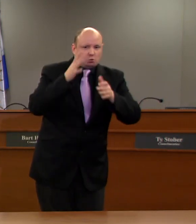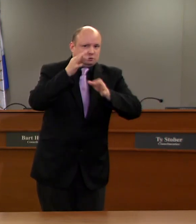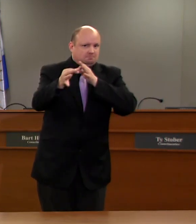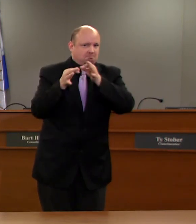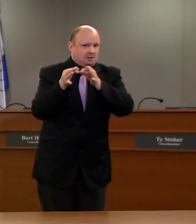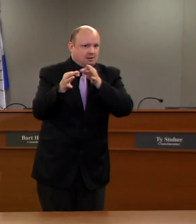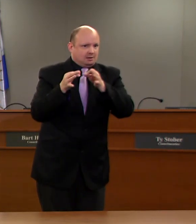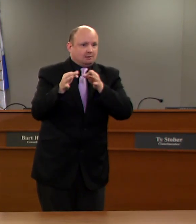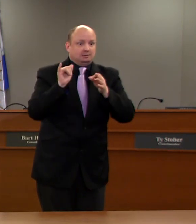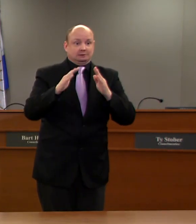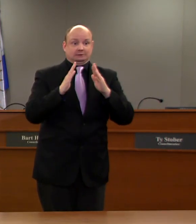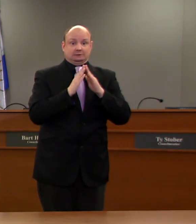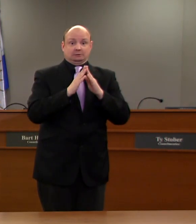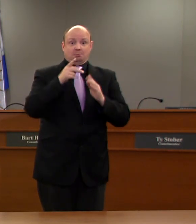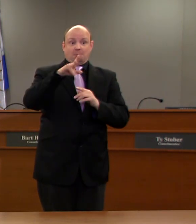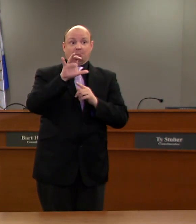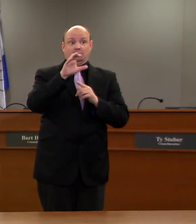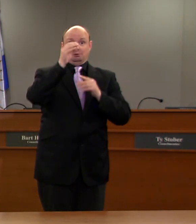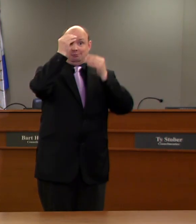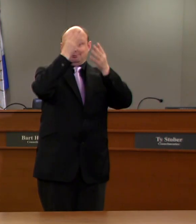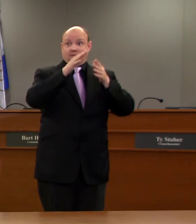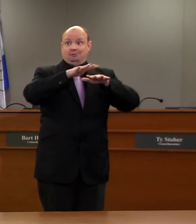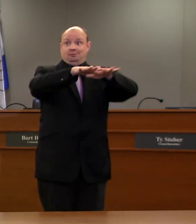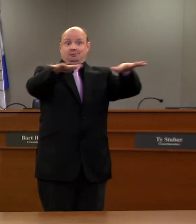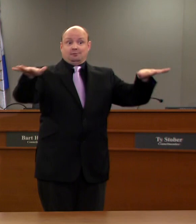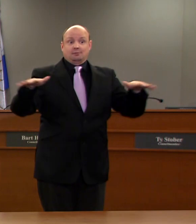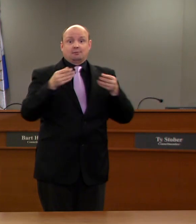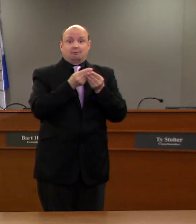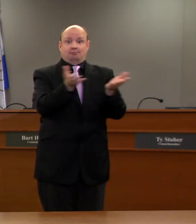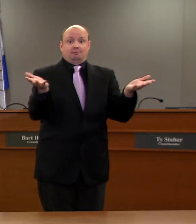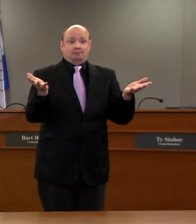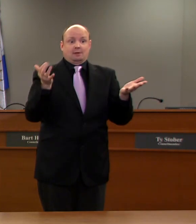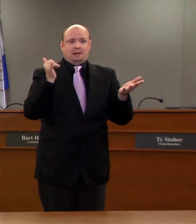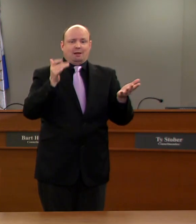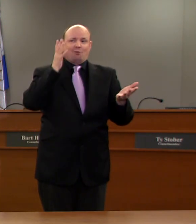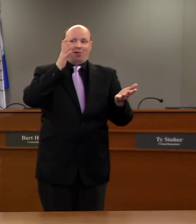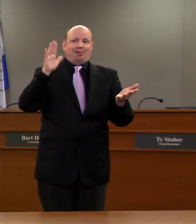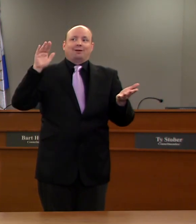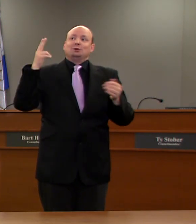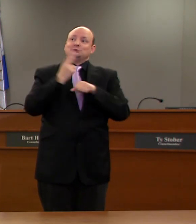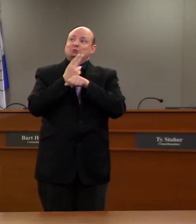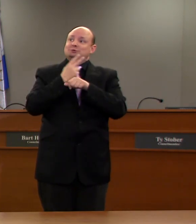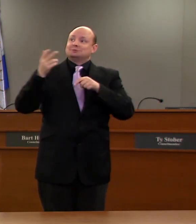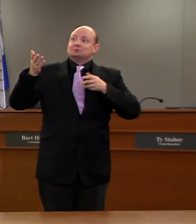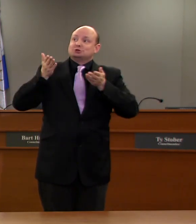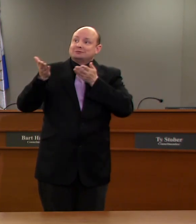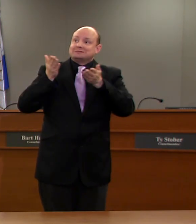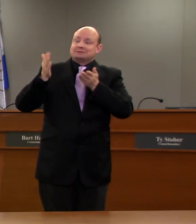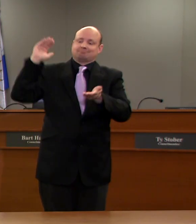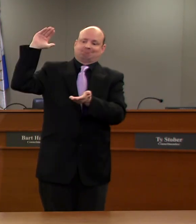The department has reduced its onsite staffing to provide just the essential services in